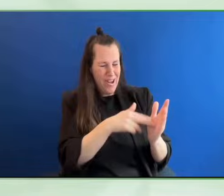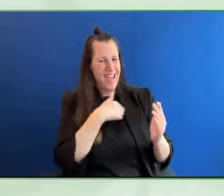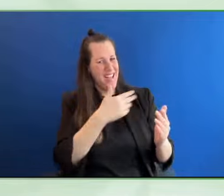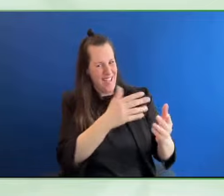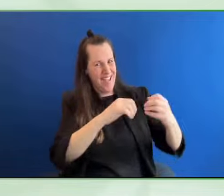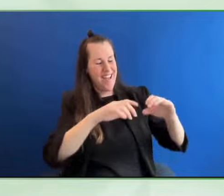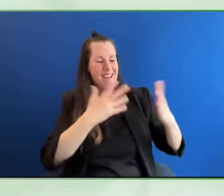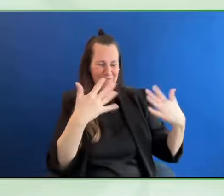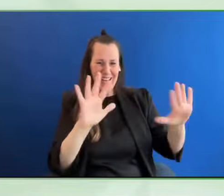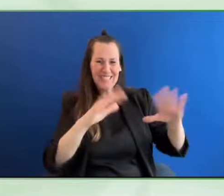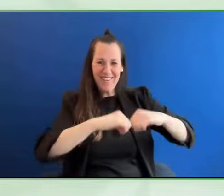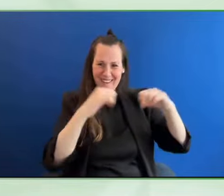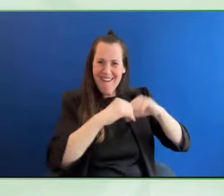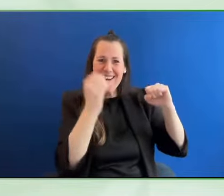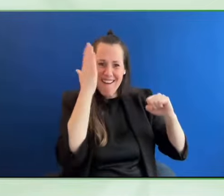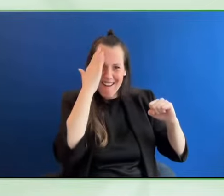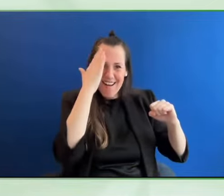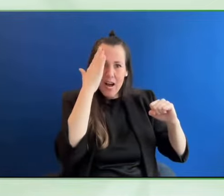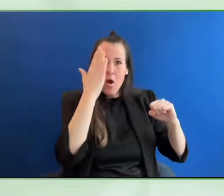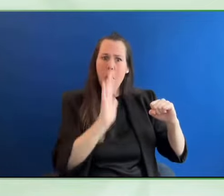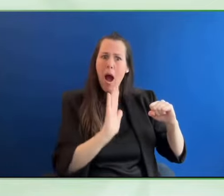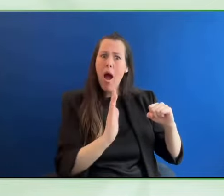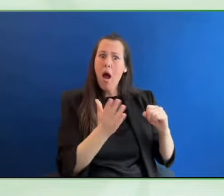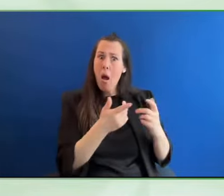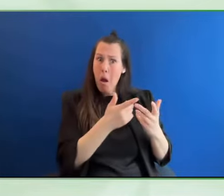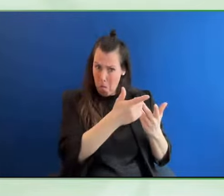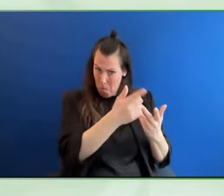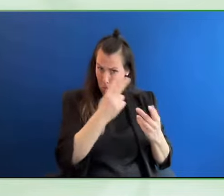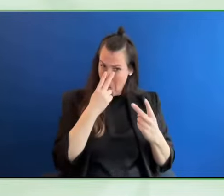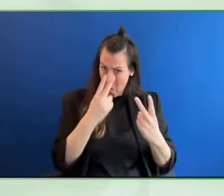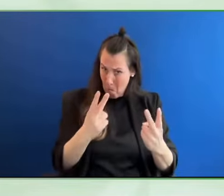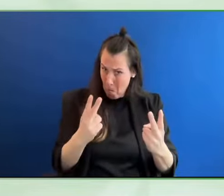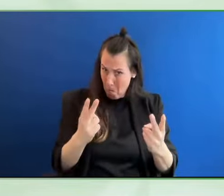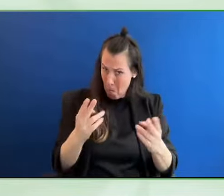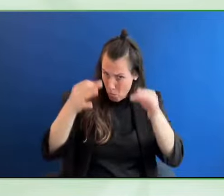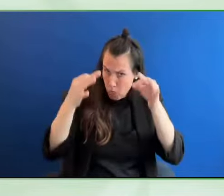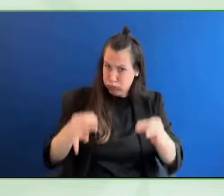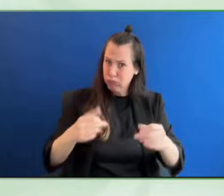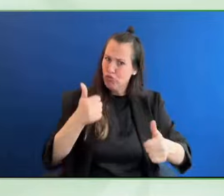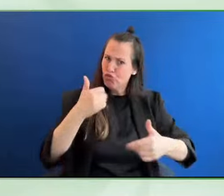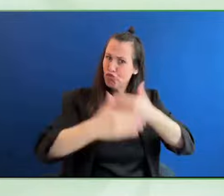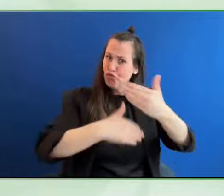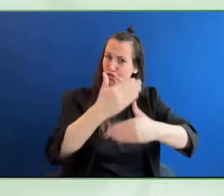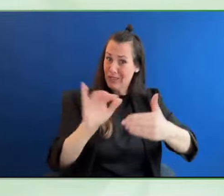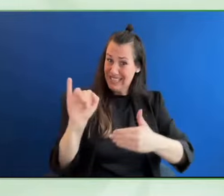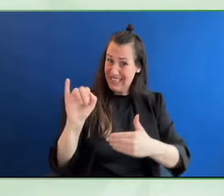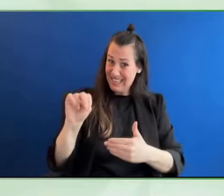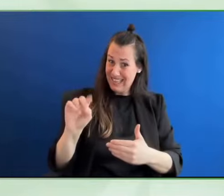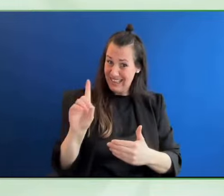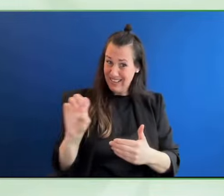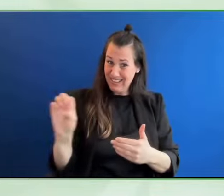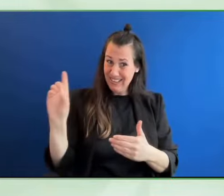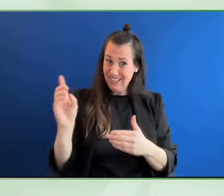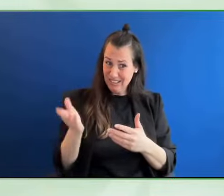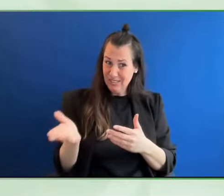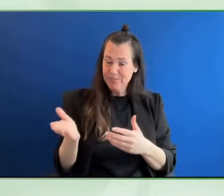business resource groups because these groups of employees are not just influencing each other.